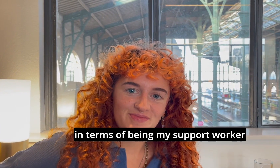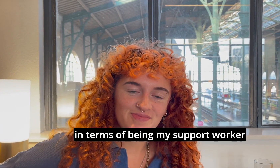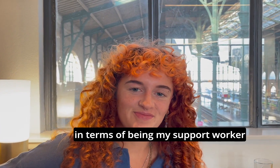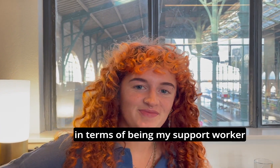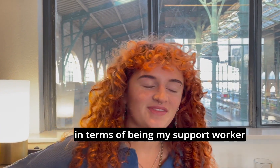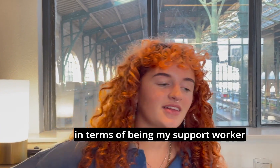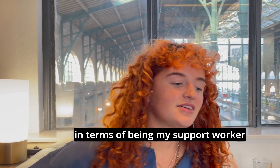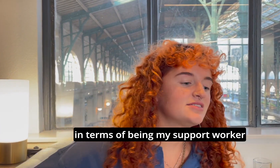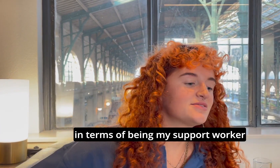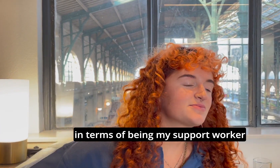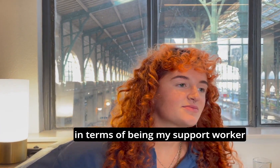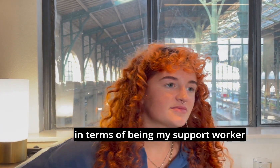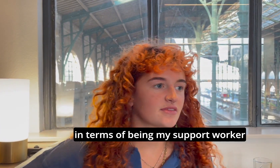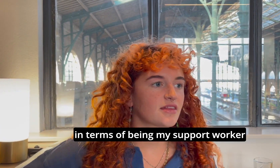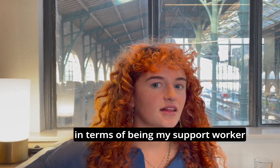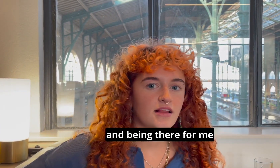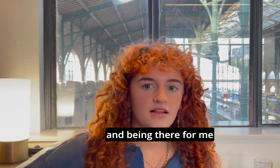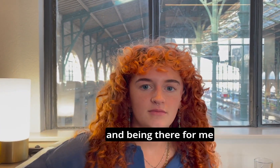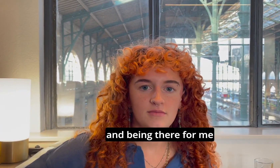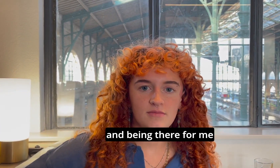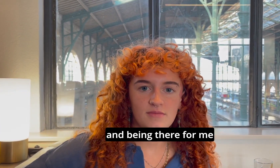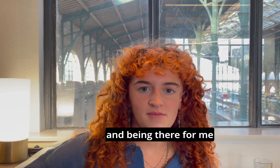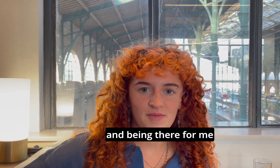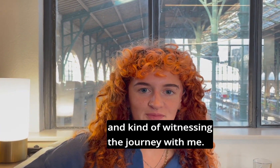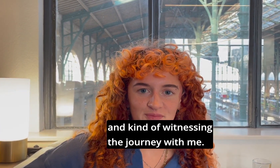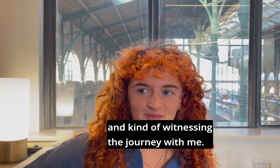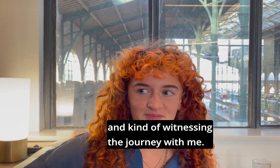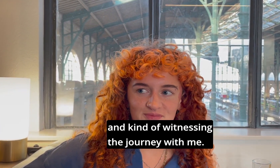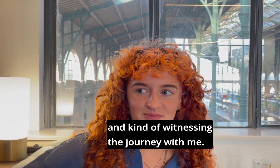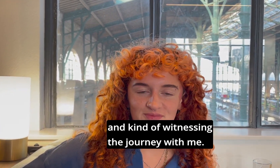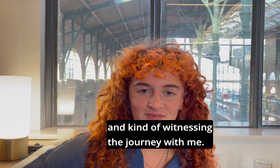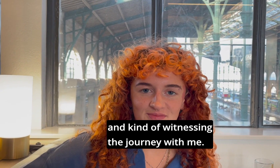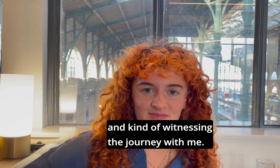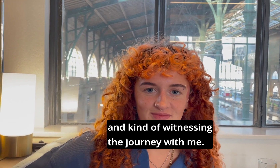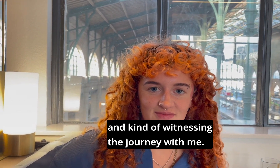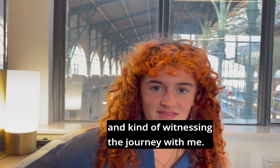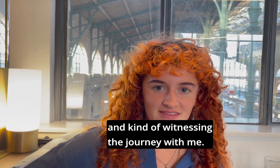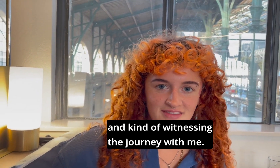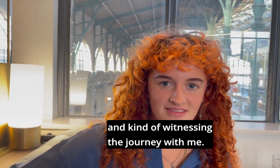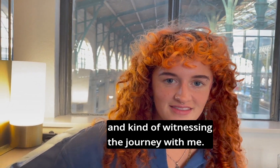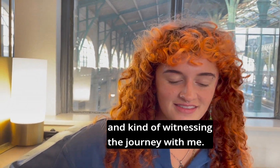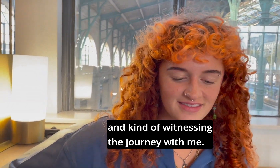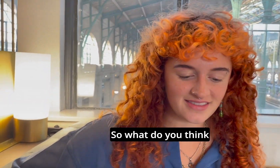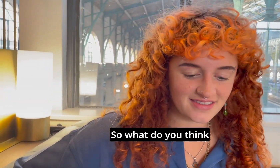in terms of being my support worker and being there for me and kind of witnessing the journey with me.